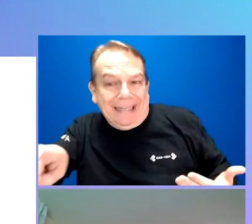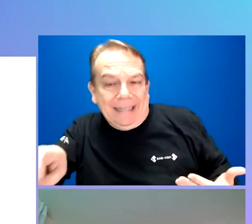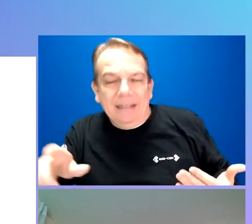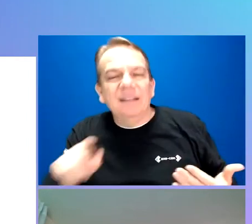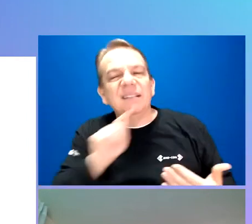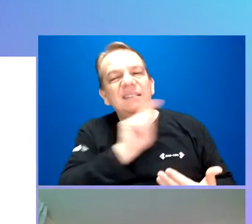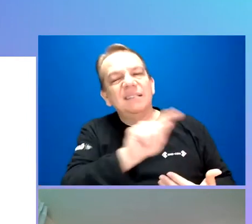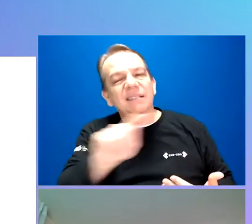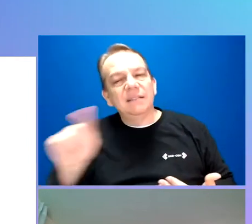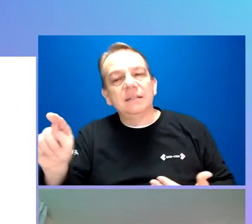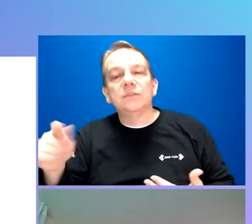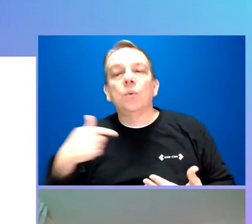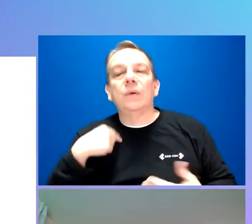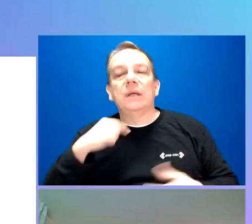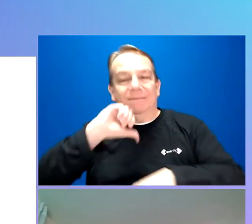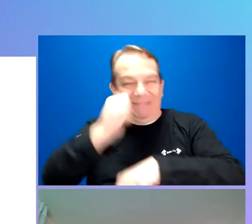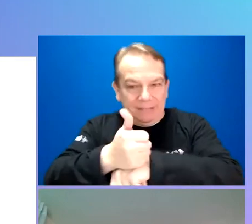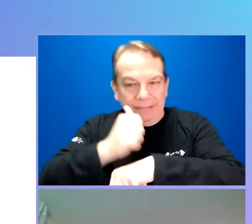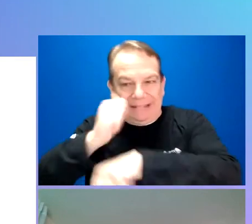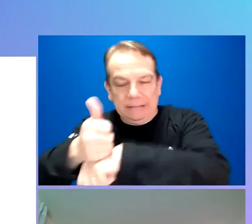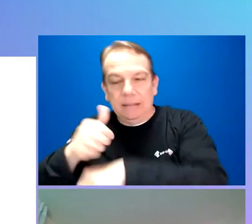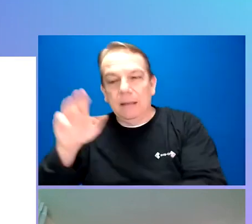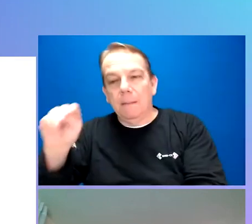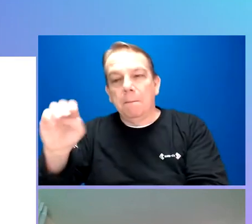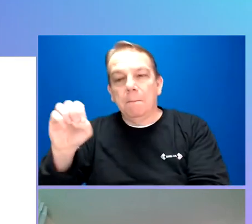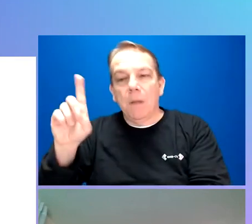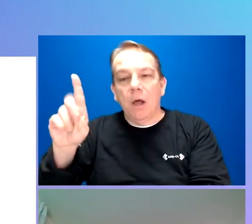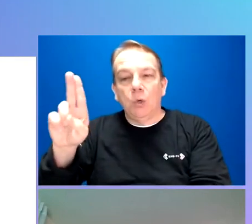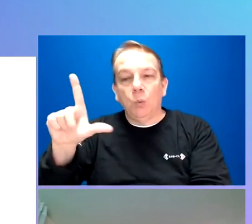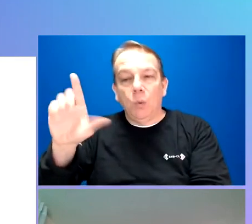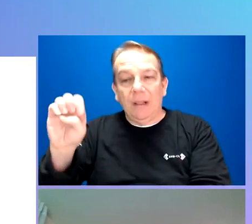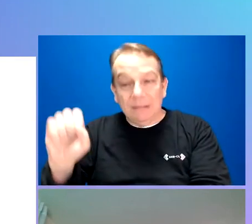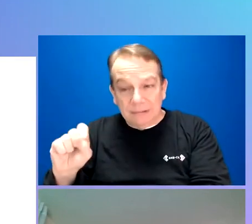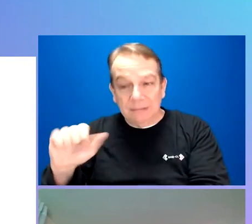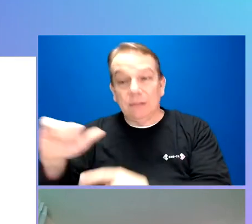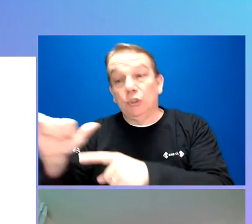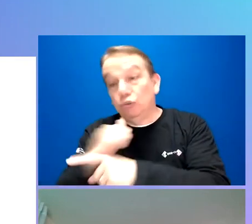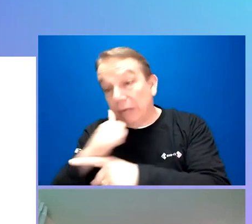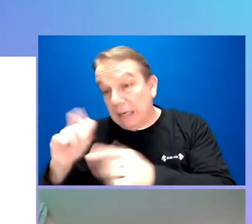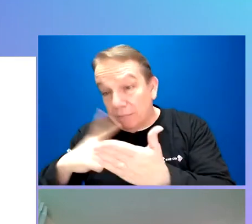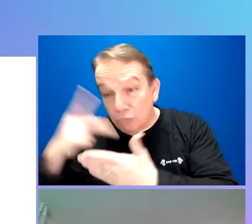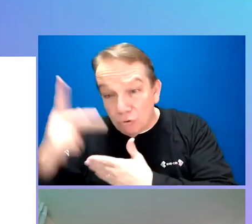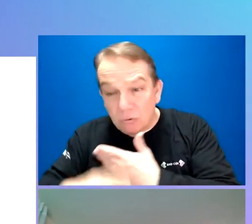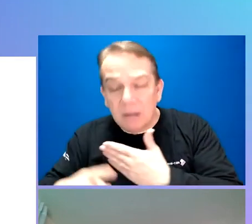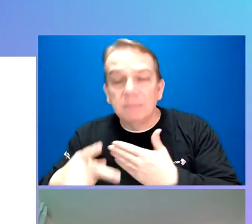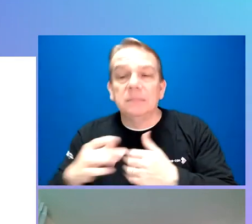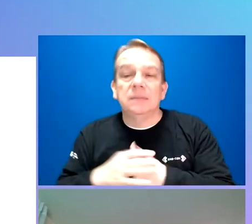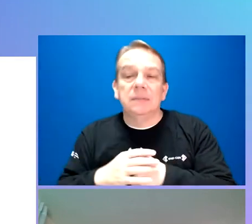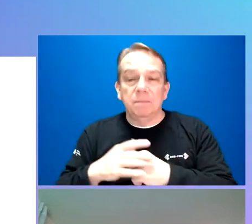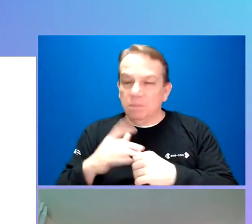modules, um, training programs that we could get from our third